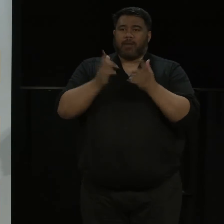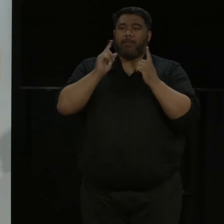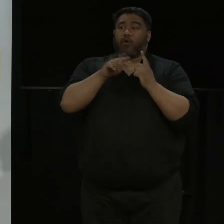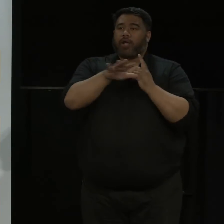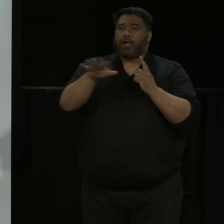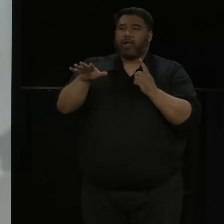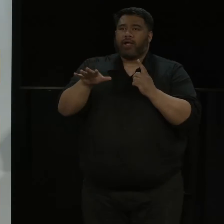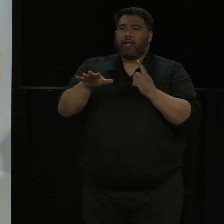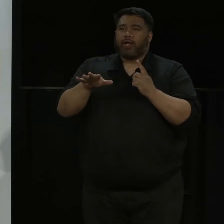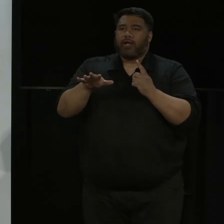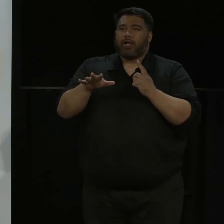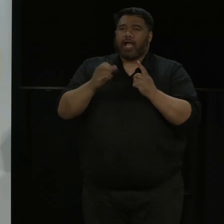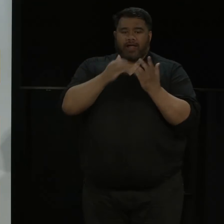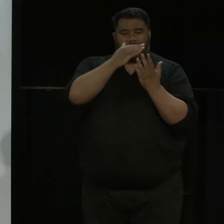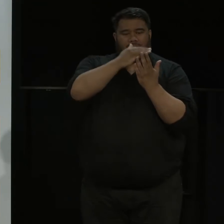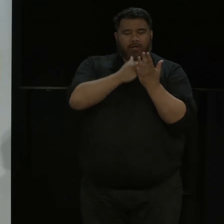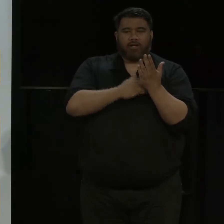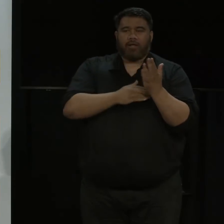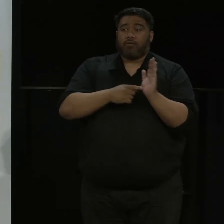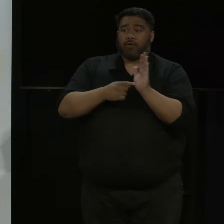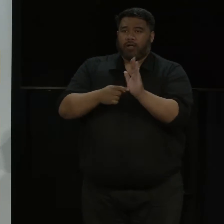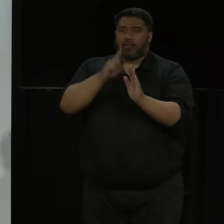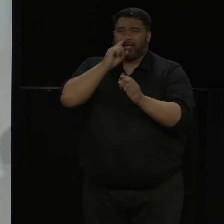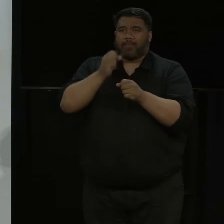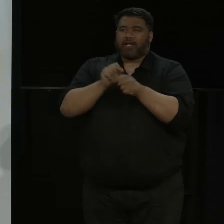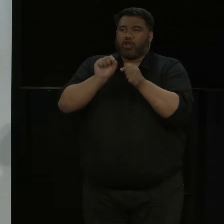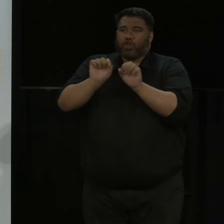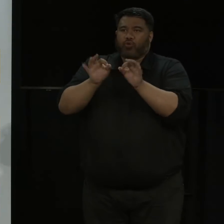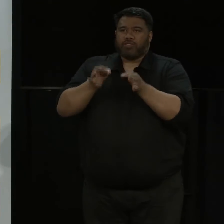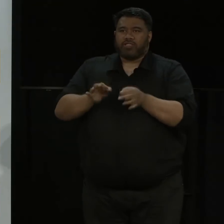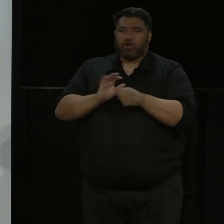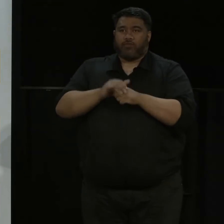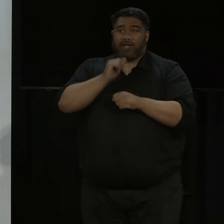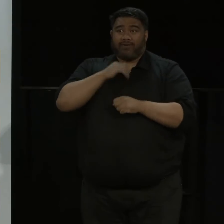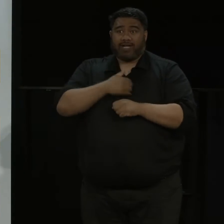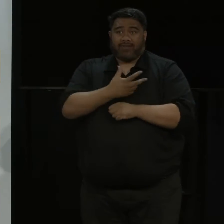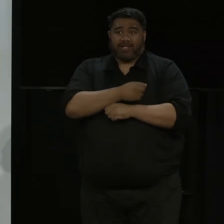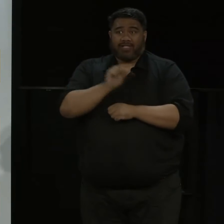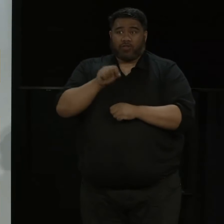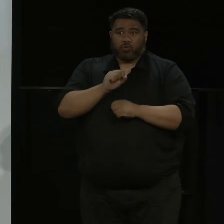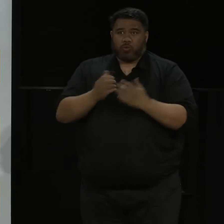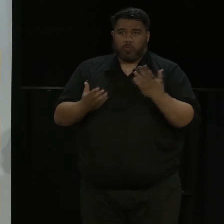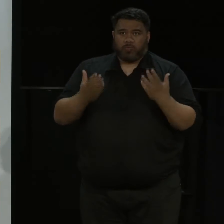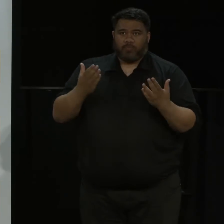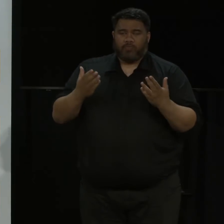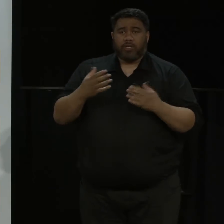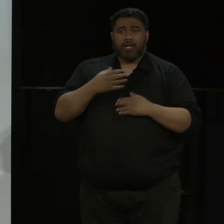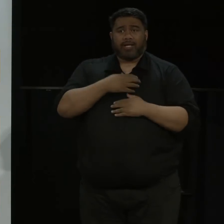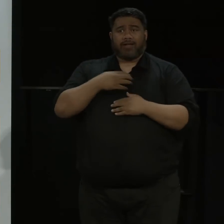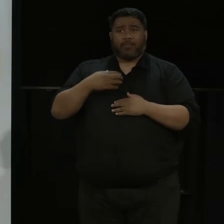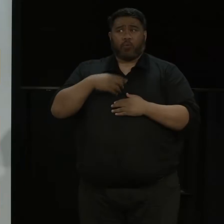it passed within a you hours actually, I think we are almost up to the third reading. While I been in here. That will give those employers the legal framework to make their own decisions about